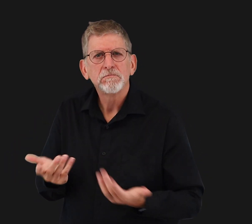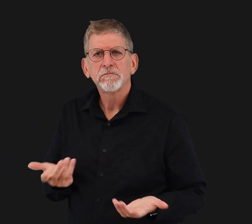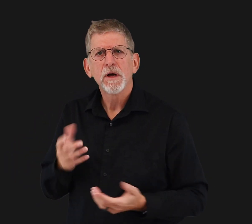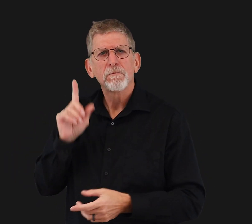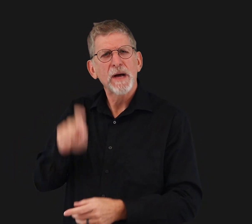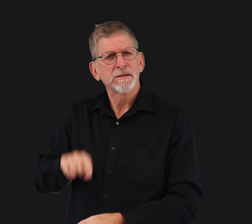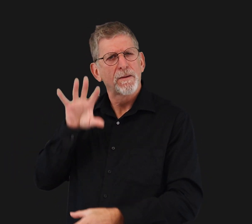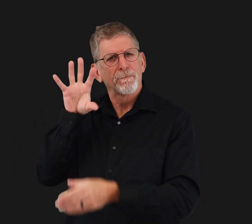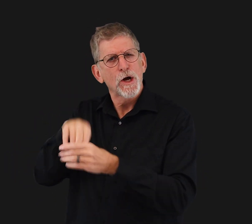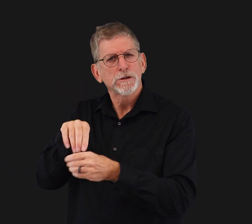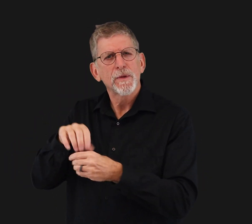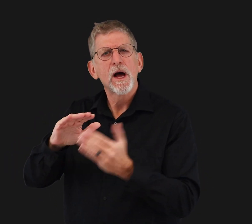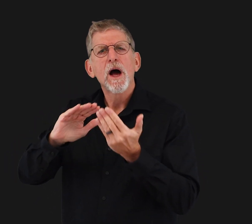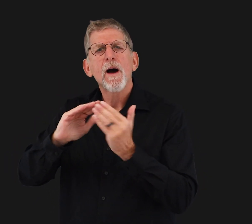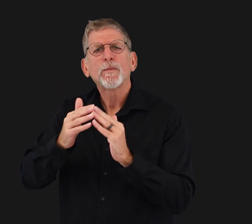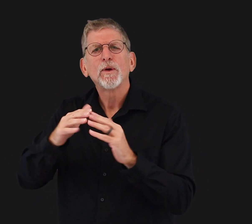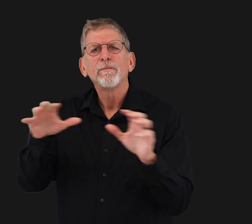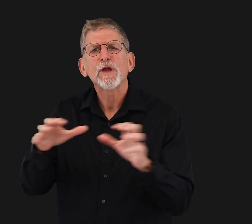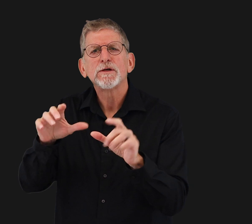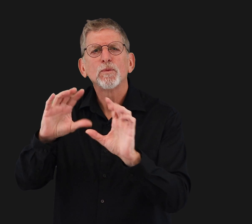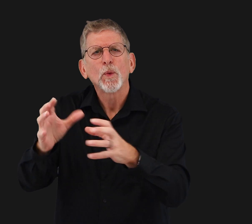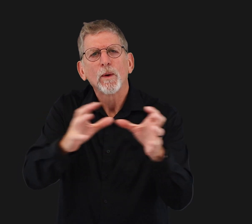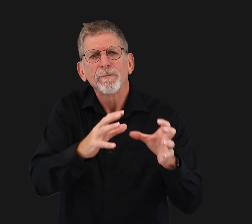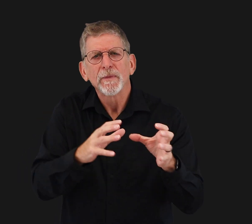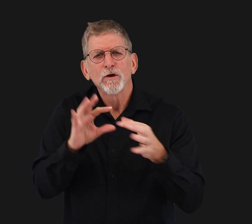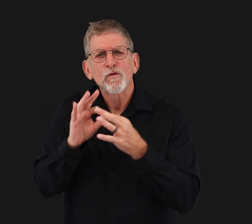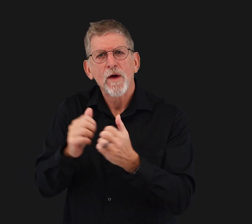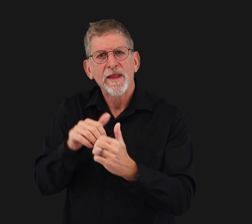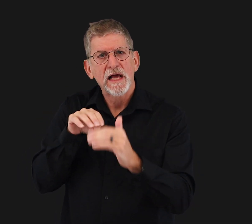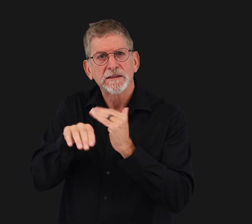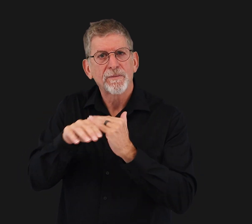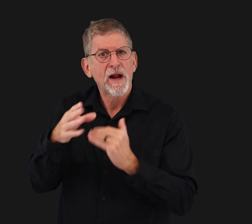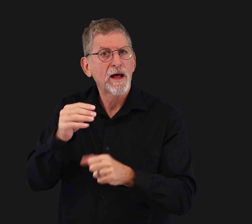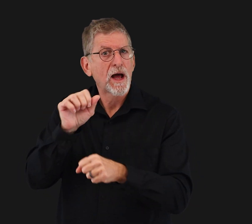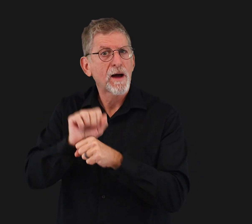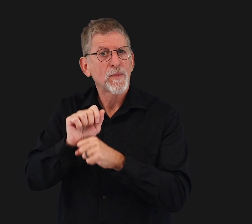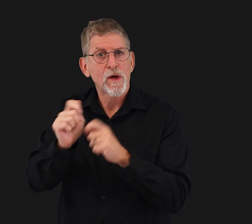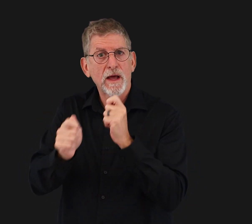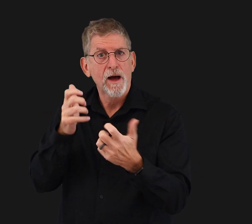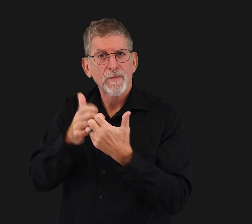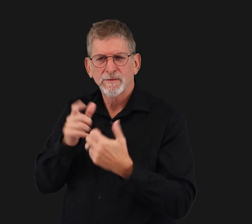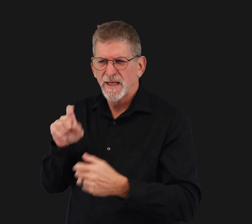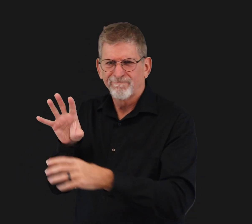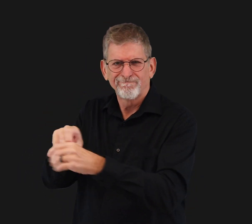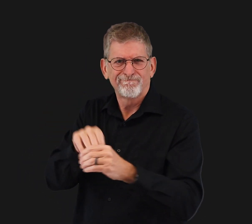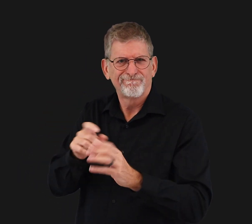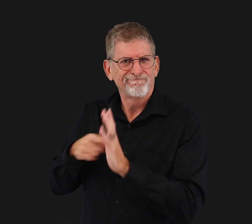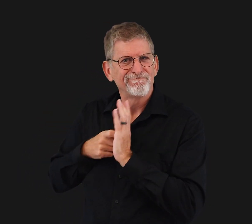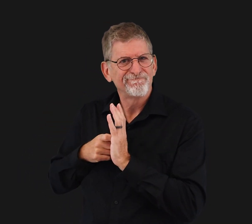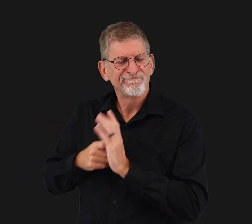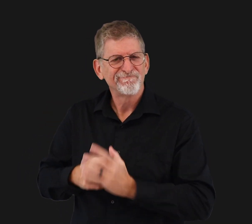and participate in community practice groups related to accessibility and employee accommodation.